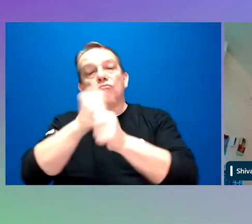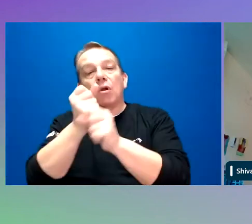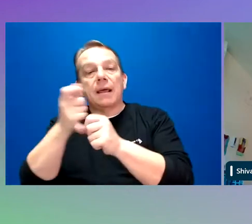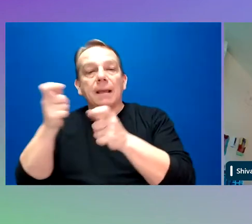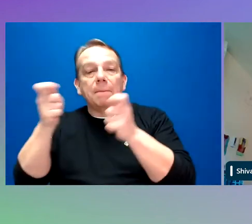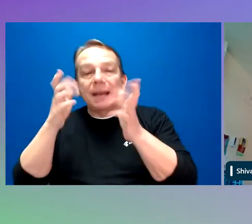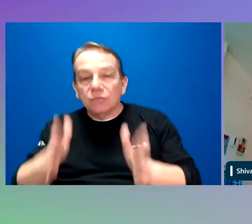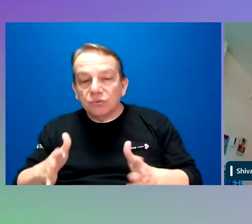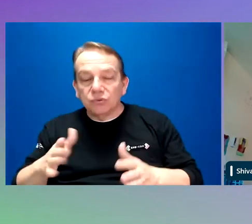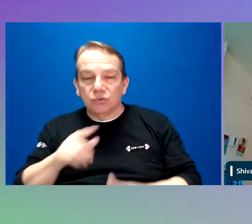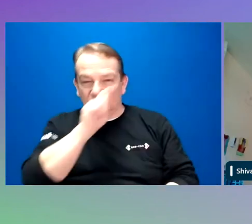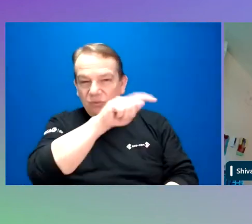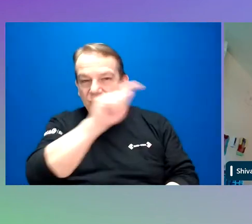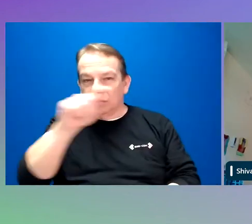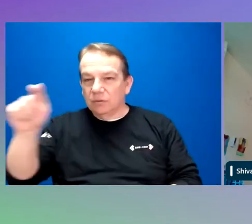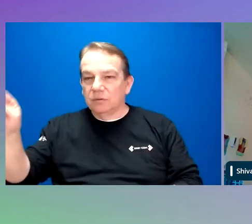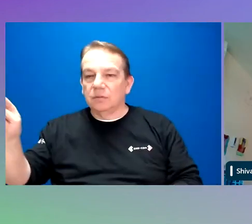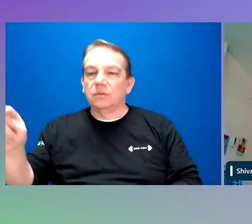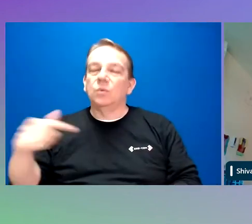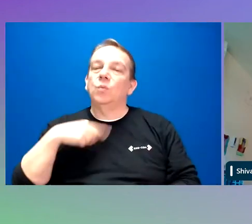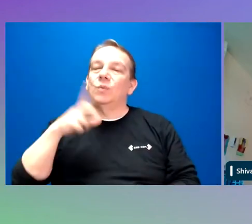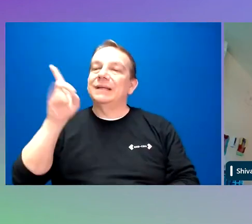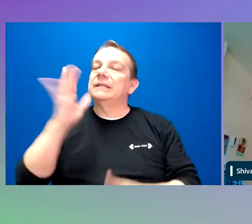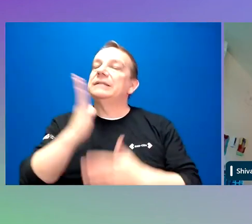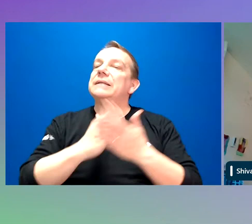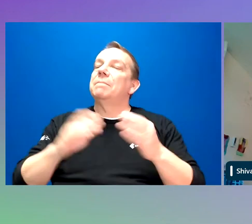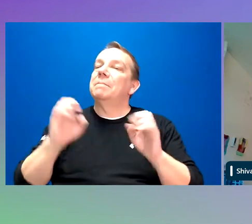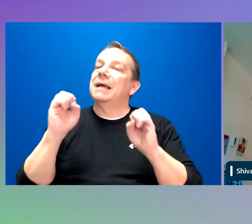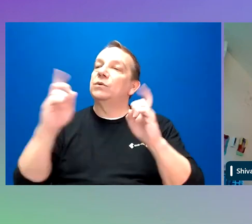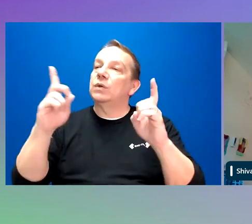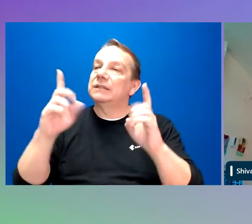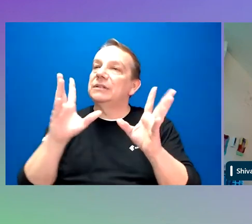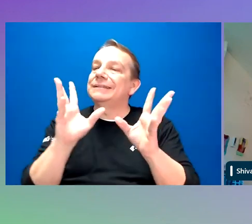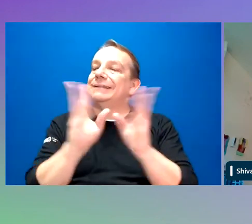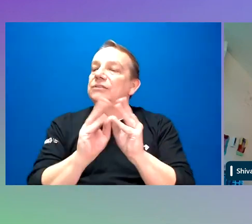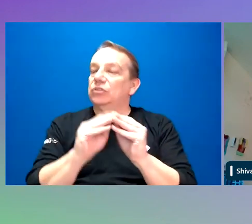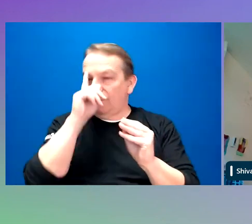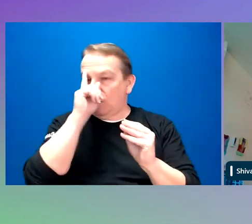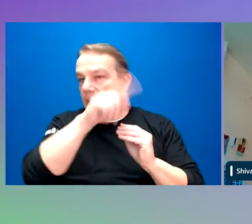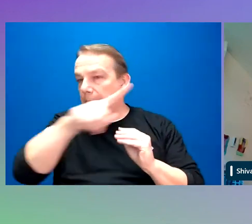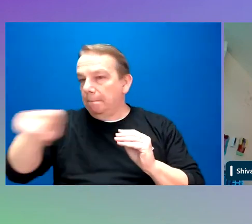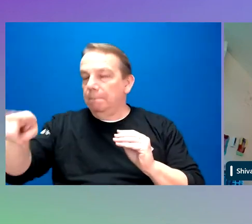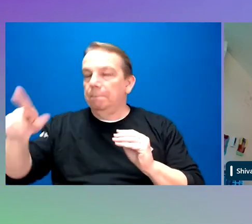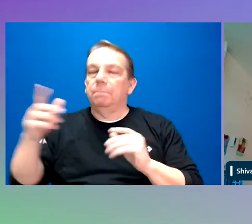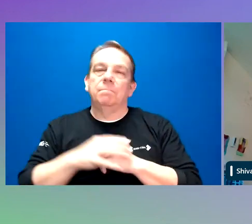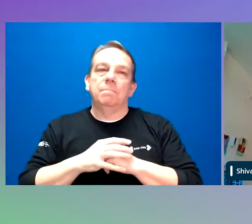education in sessions for, for them or, you know, even if they